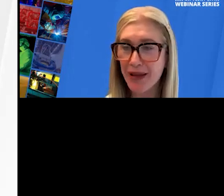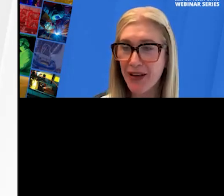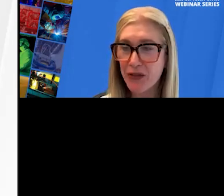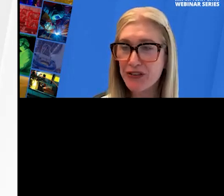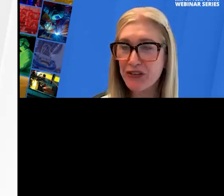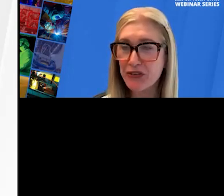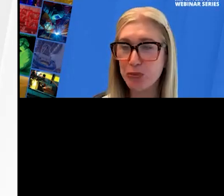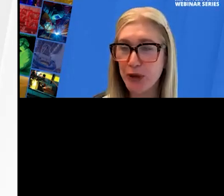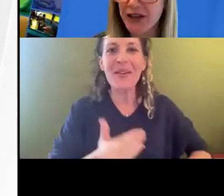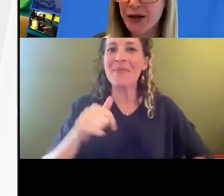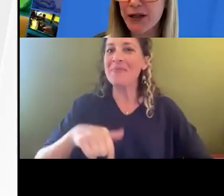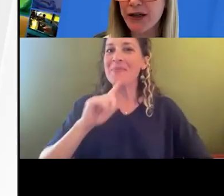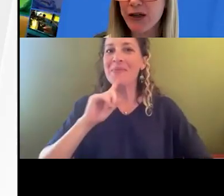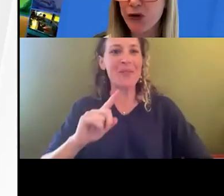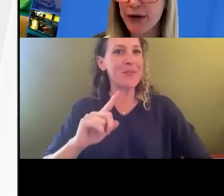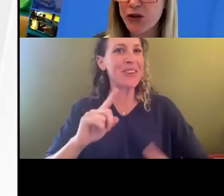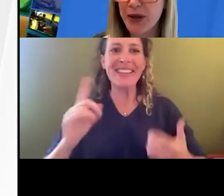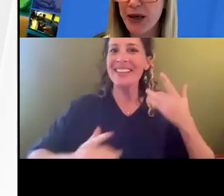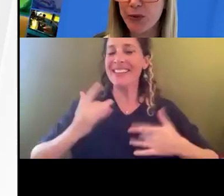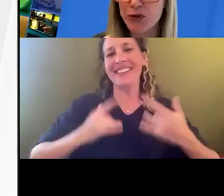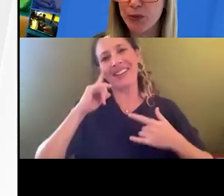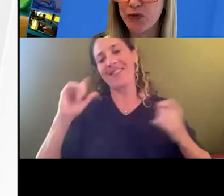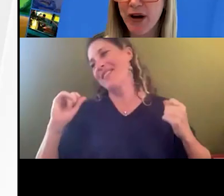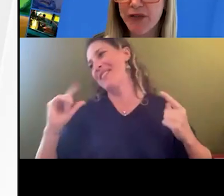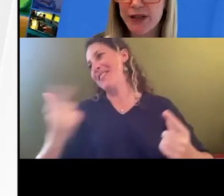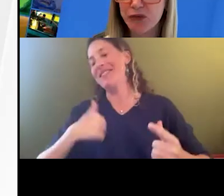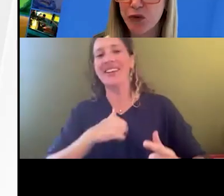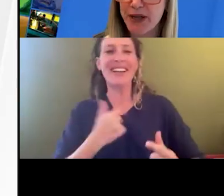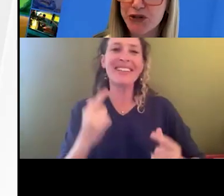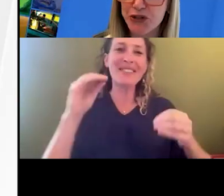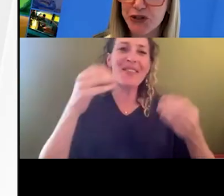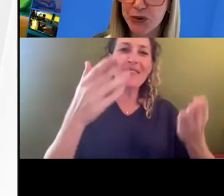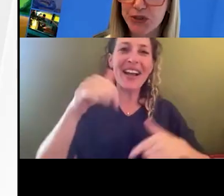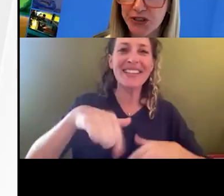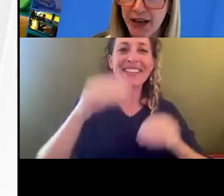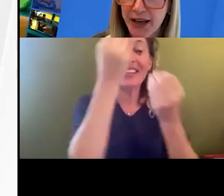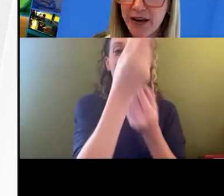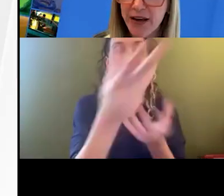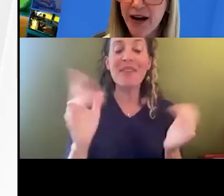This is really exciting for us to be able to provide this information to you today.